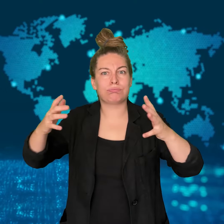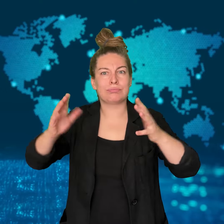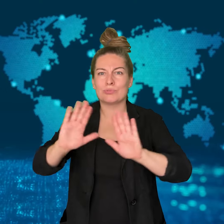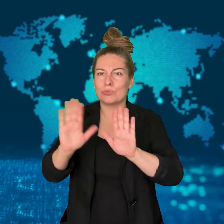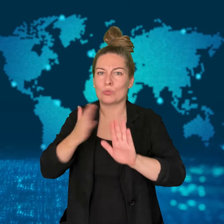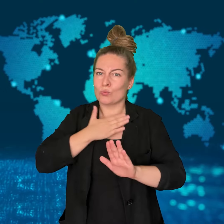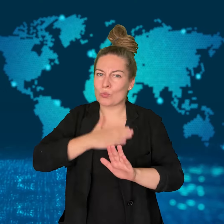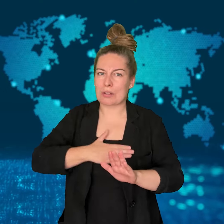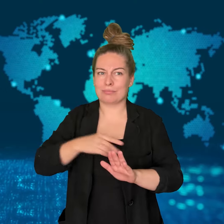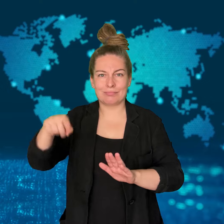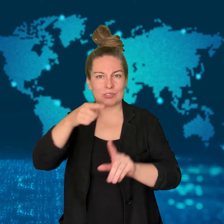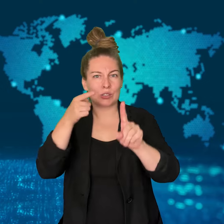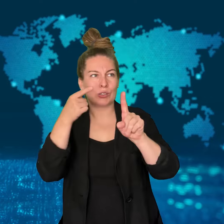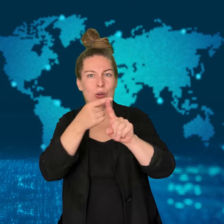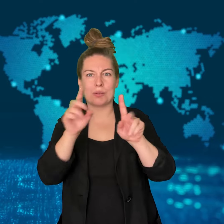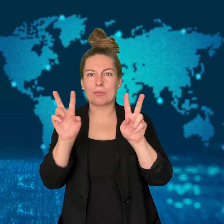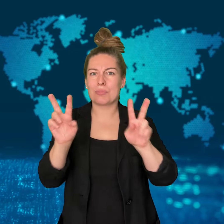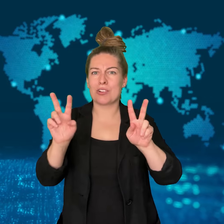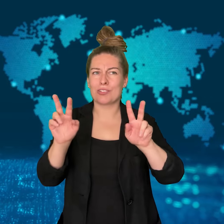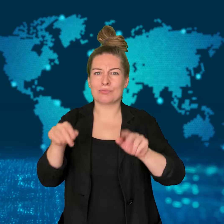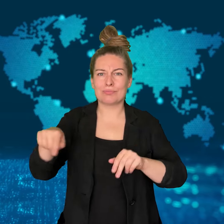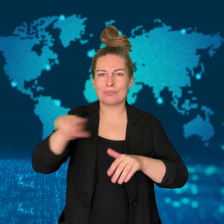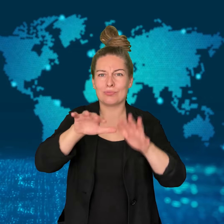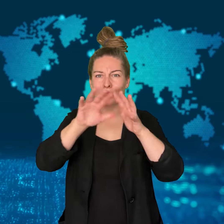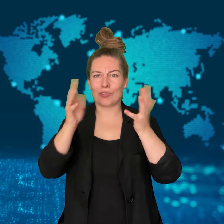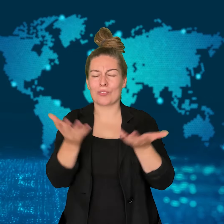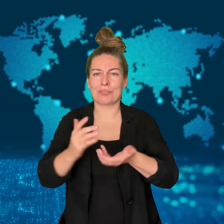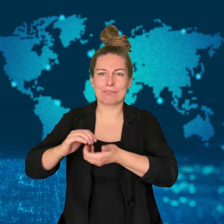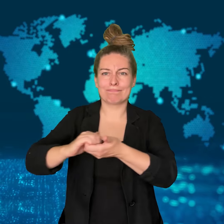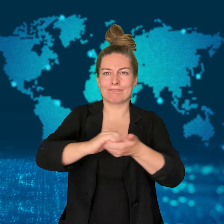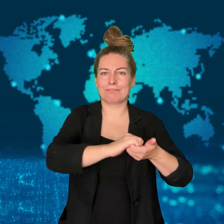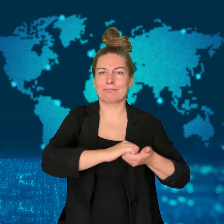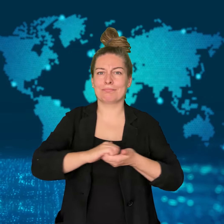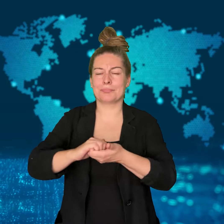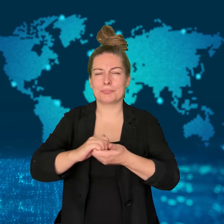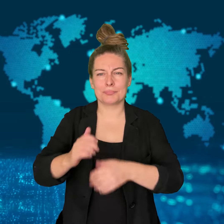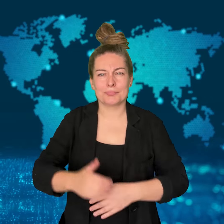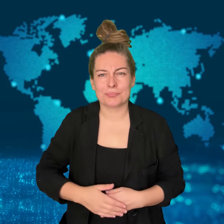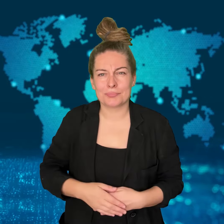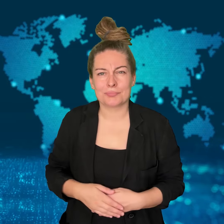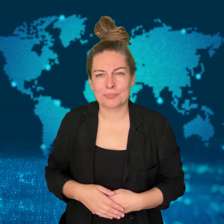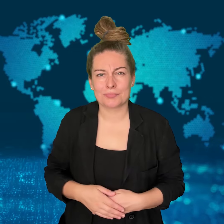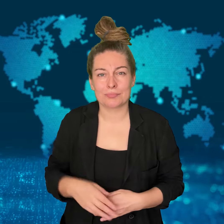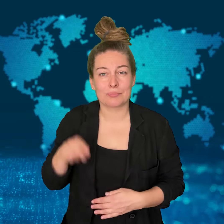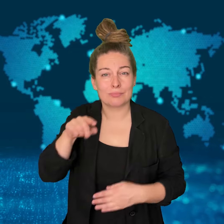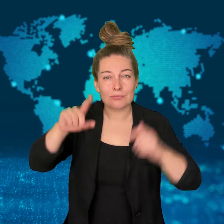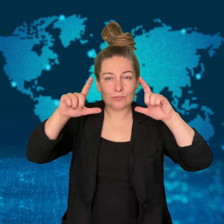The photos showed Kim Jong Un and men in military uniforms